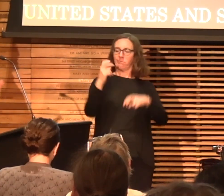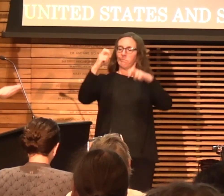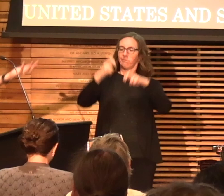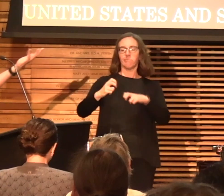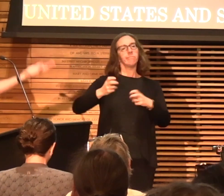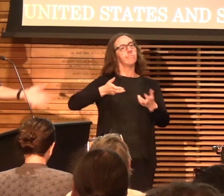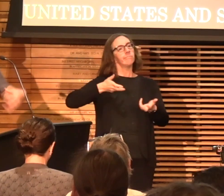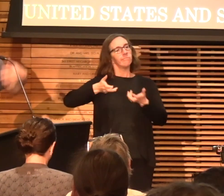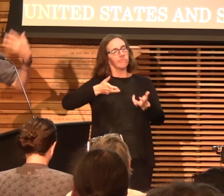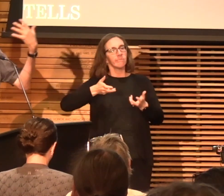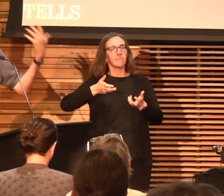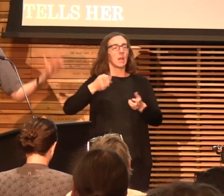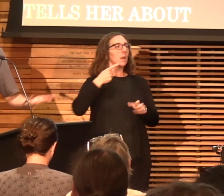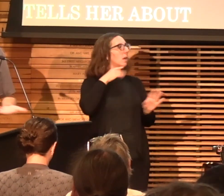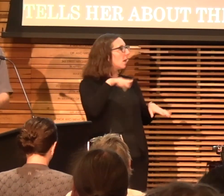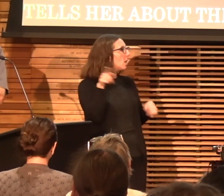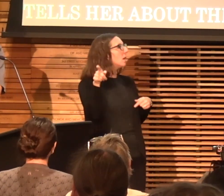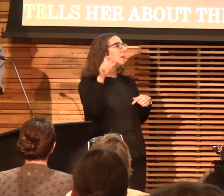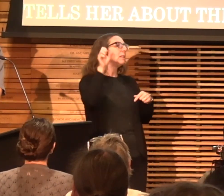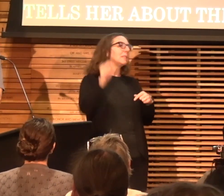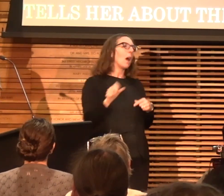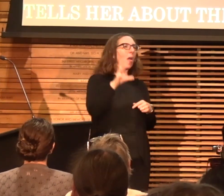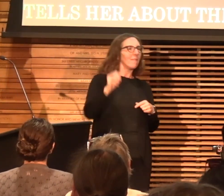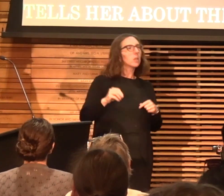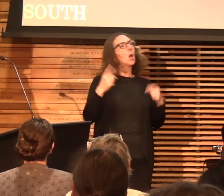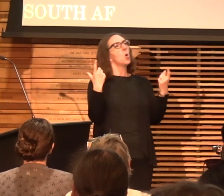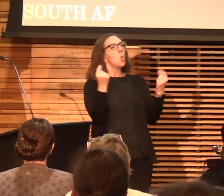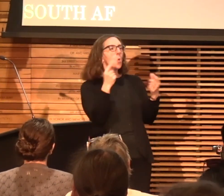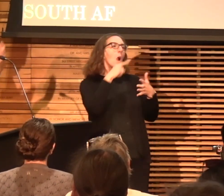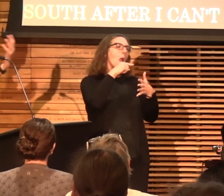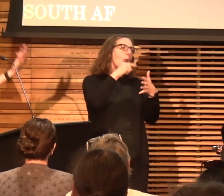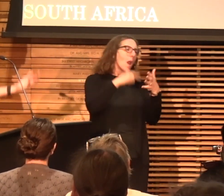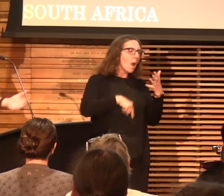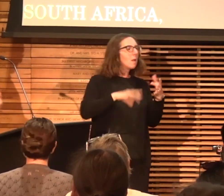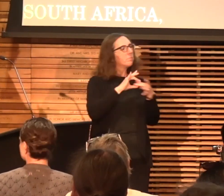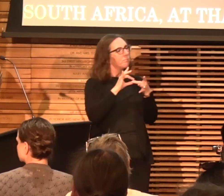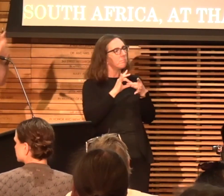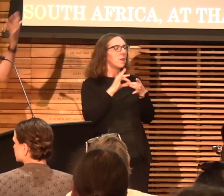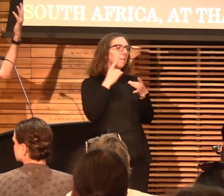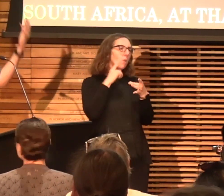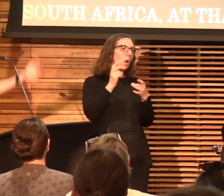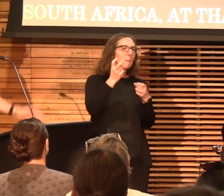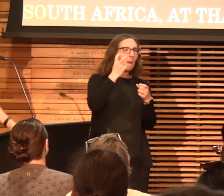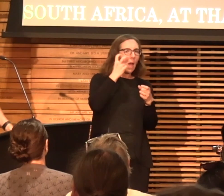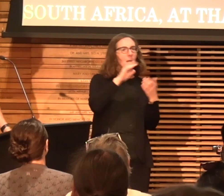about the efforts underway in South Africa at that time for the blind community.